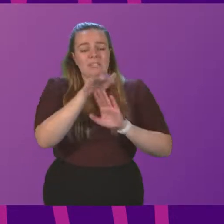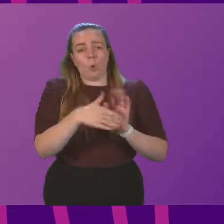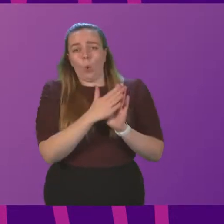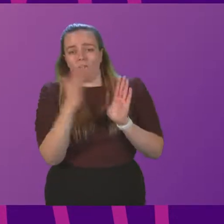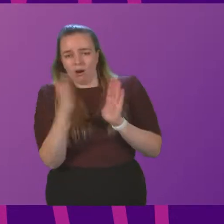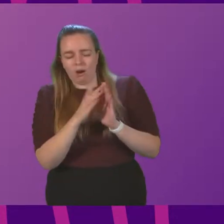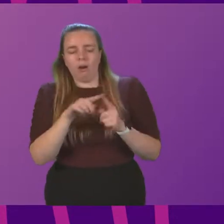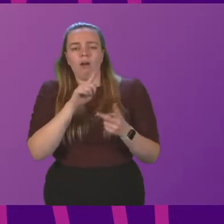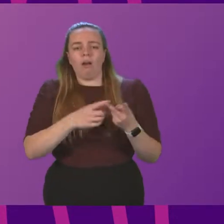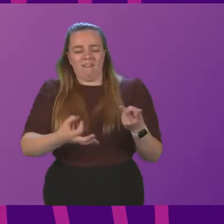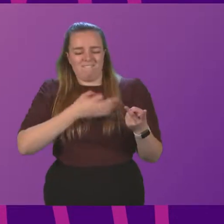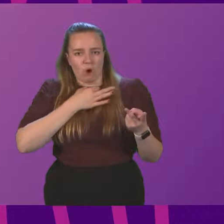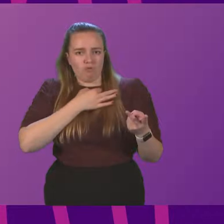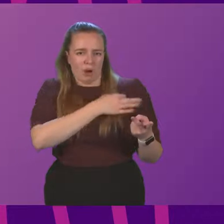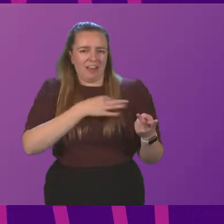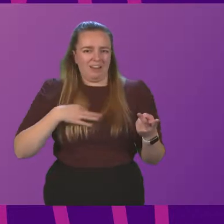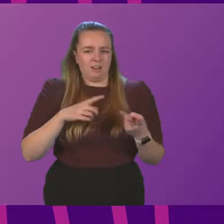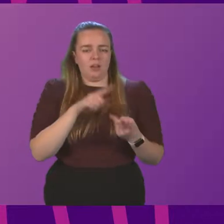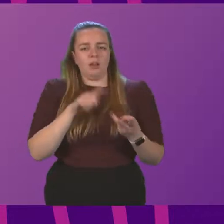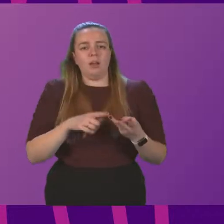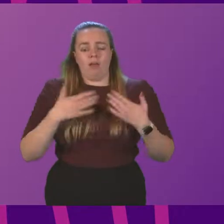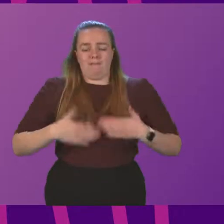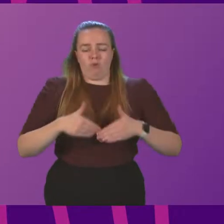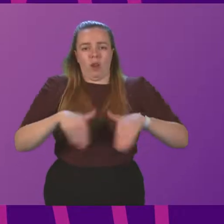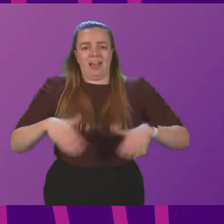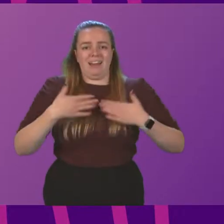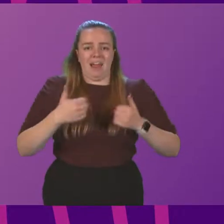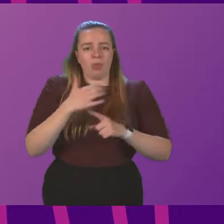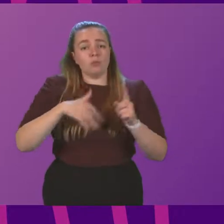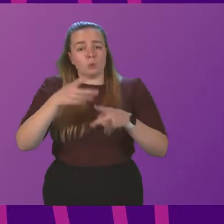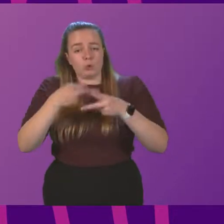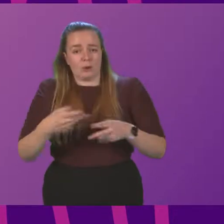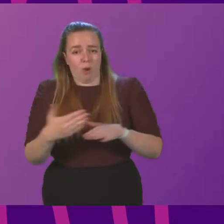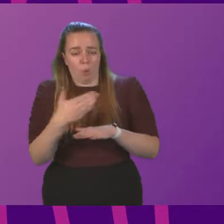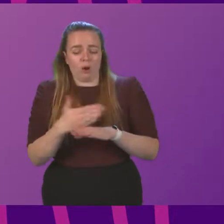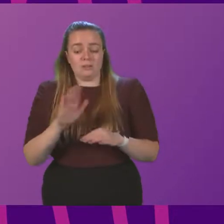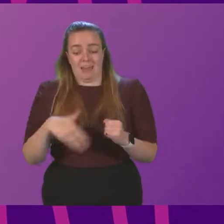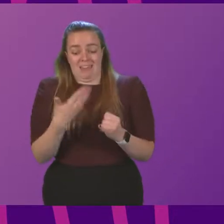extremely vulnerable, and front-line health and social care workers—by the end of this month,